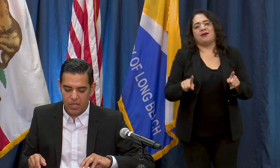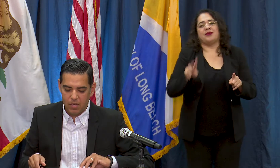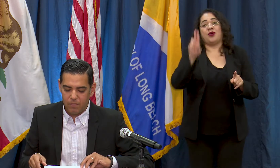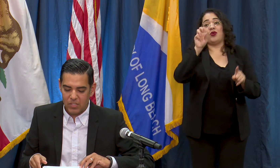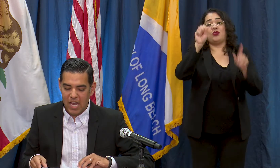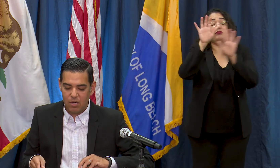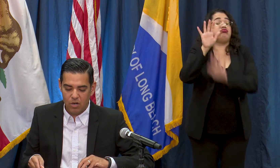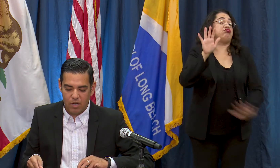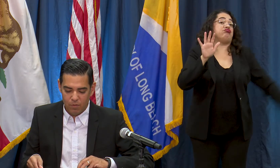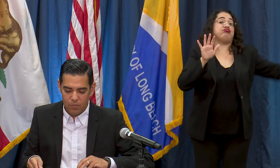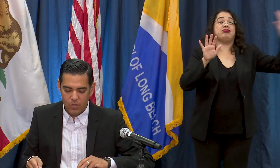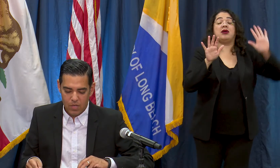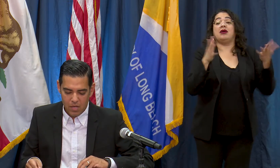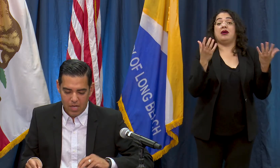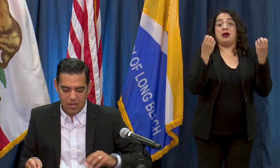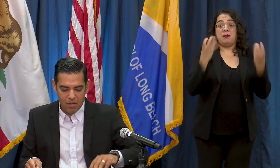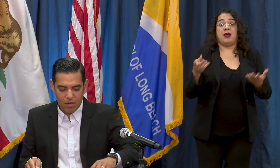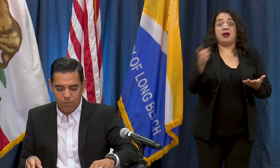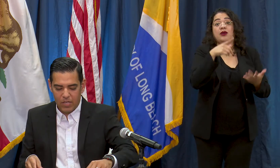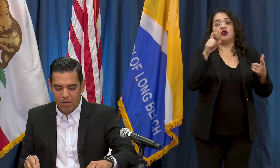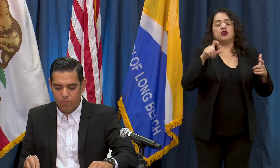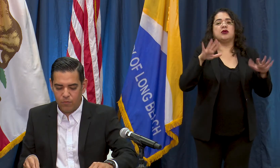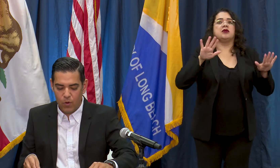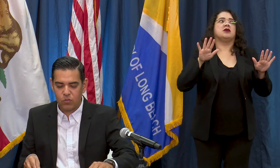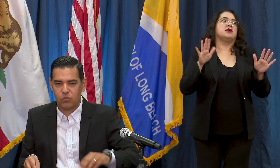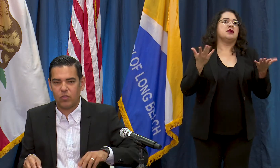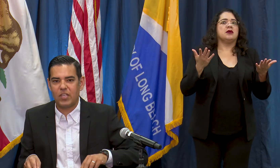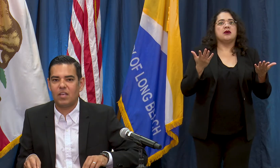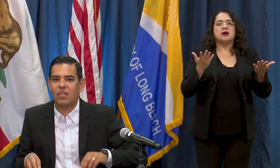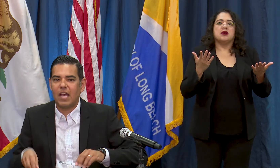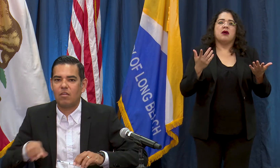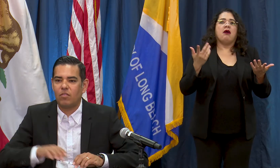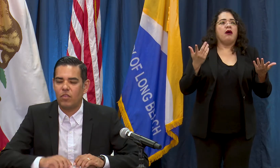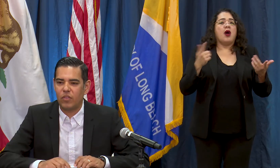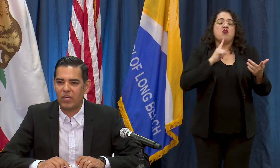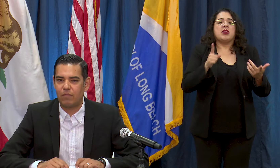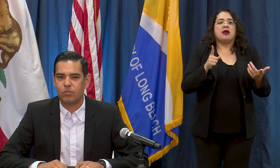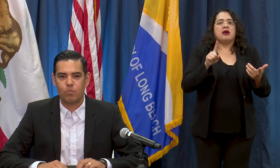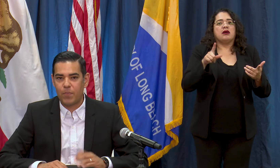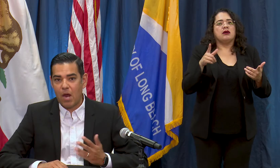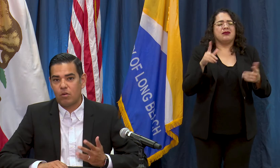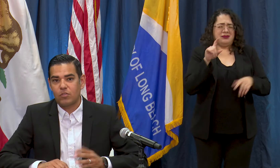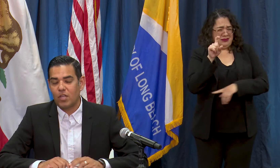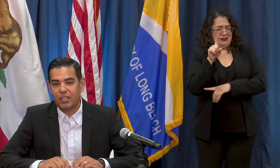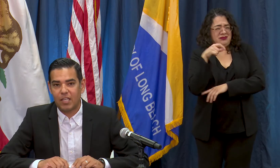tired of of kind of folks thinking that that they have super powers to not get